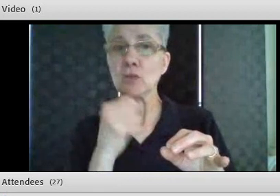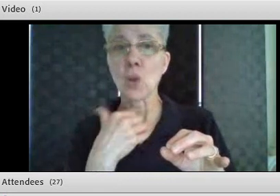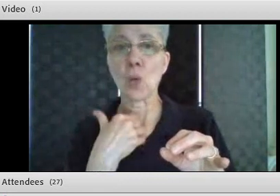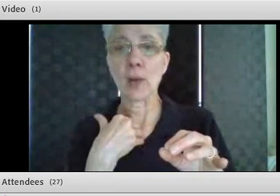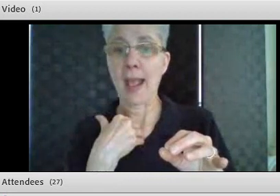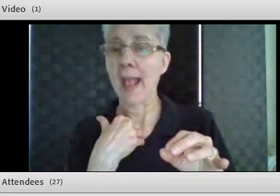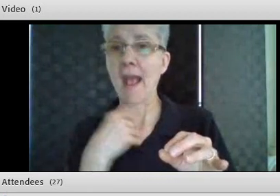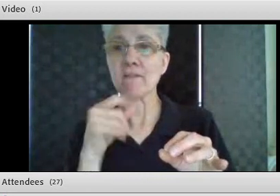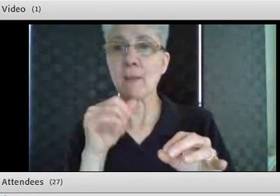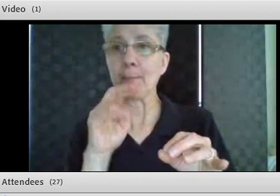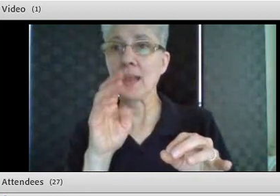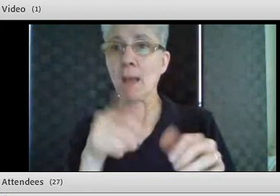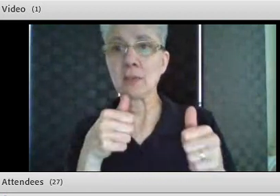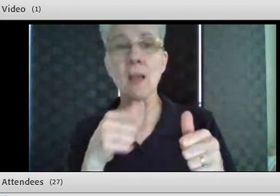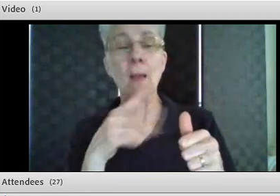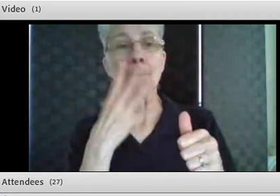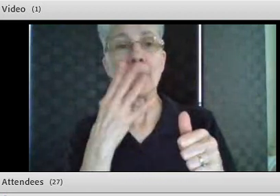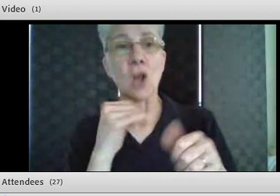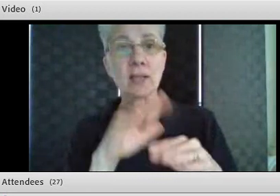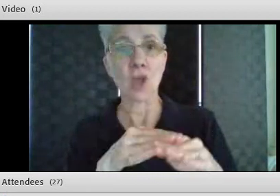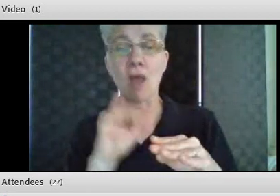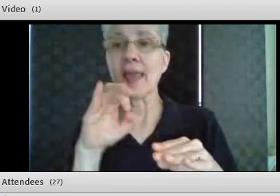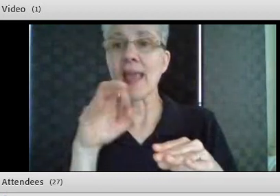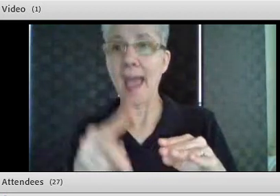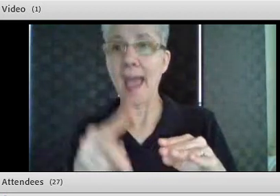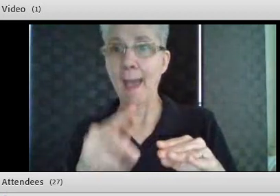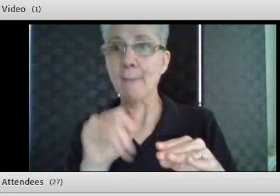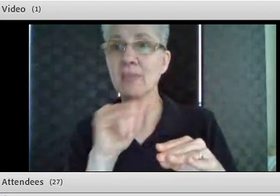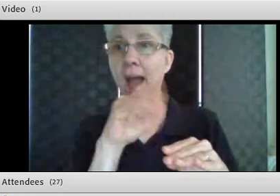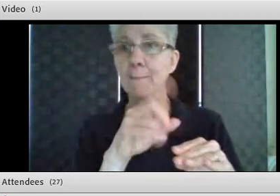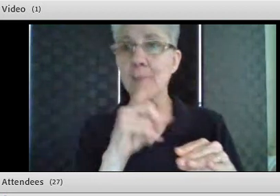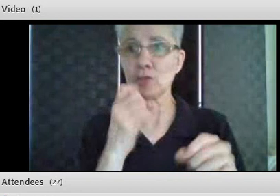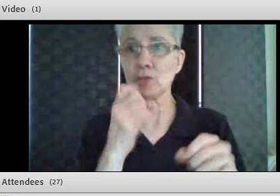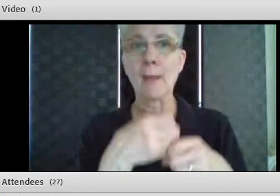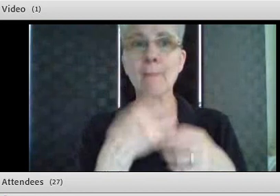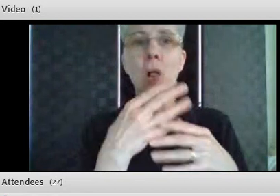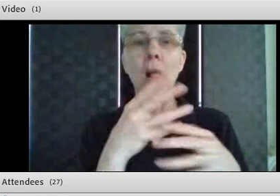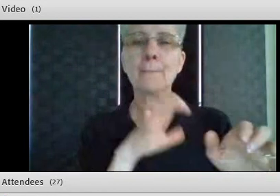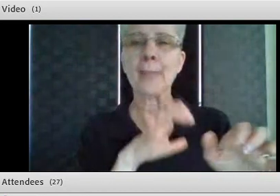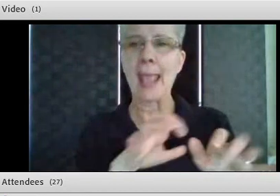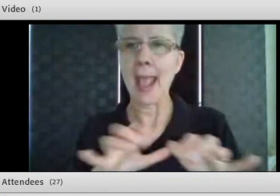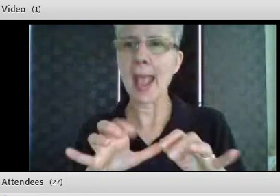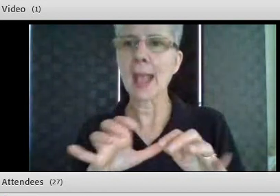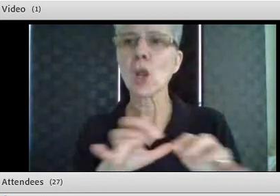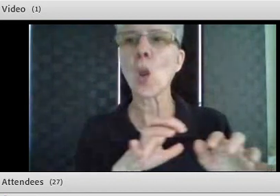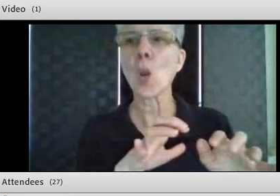What we want to get to is that they are actually playing the chord, and, you know, if you don't have a piano,